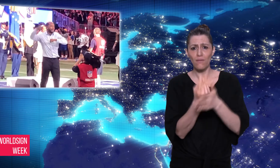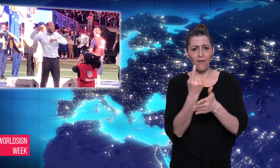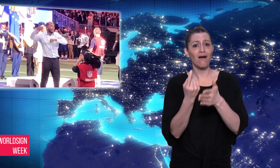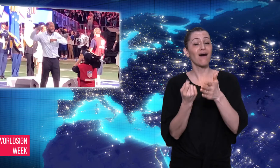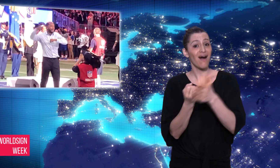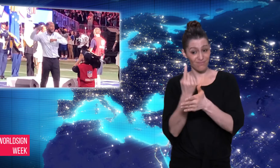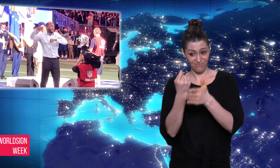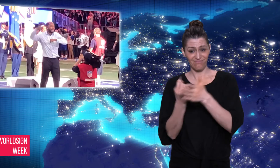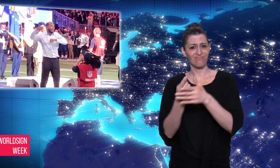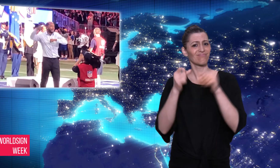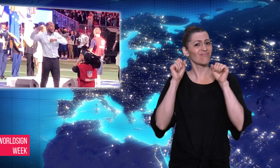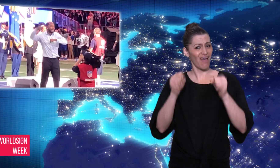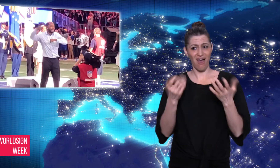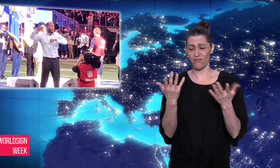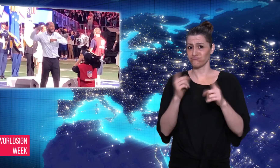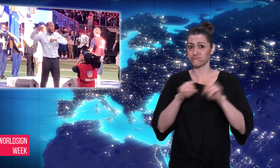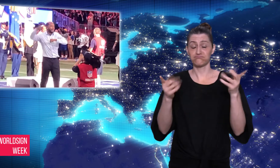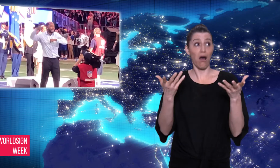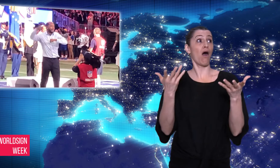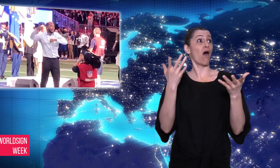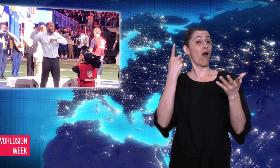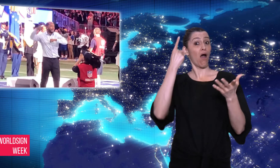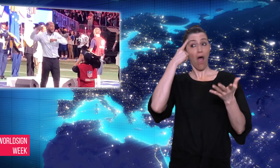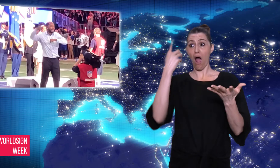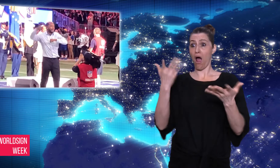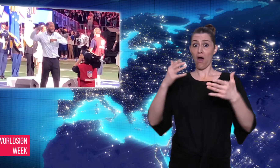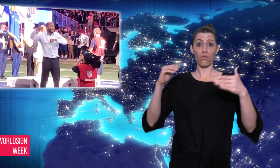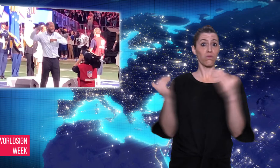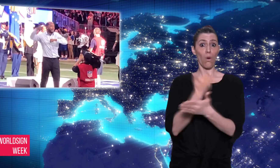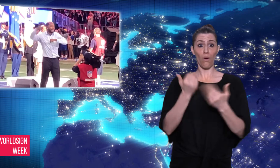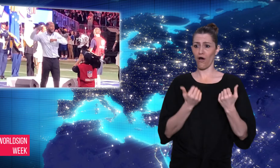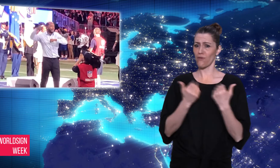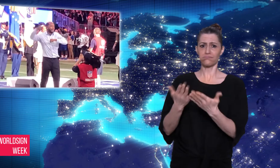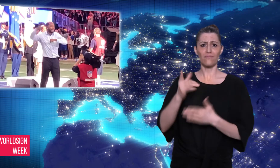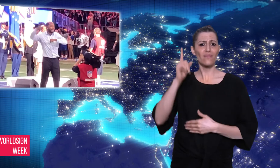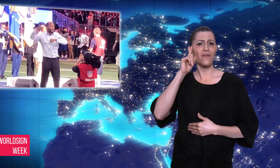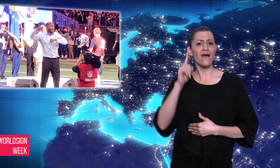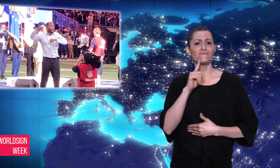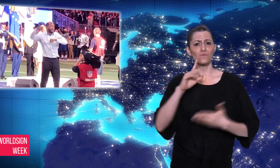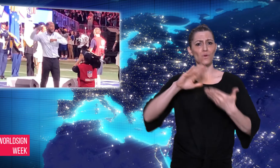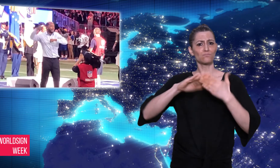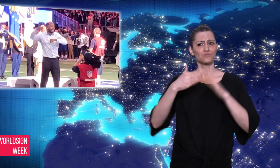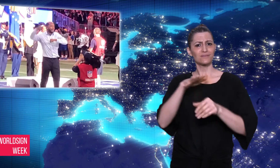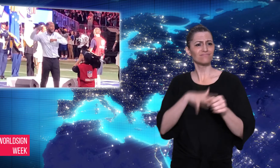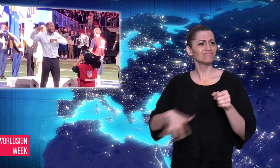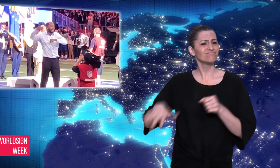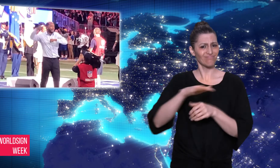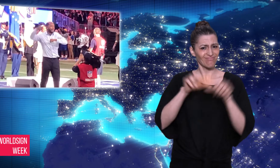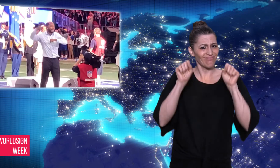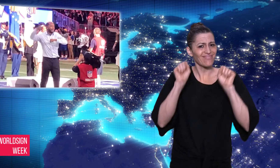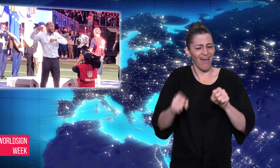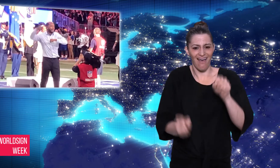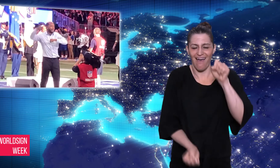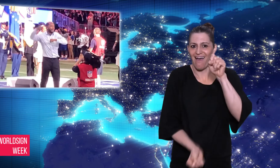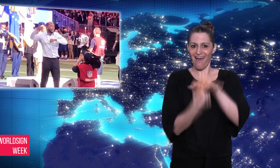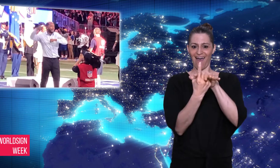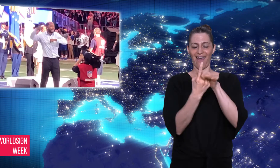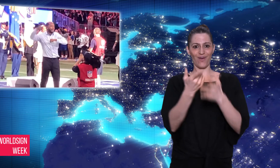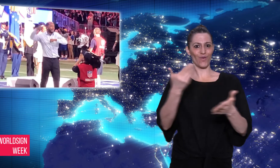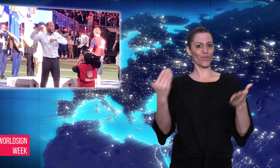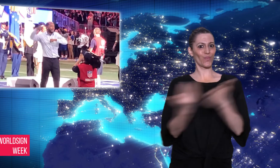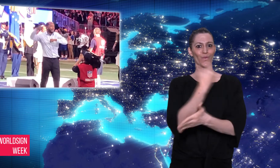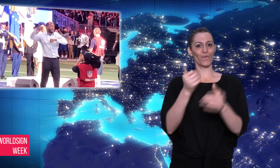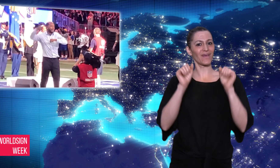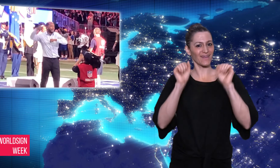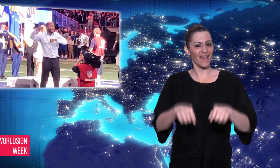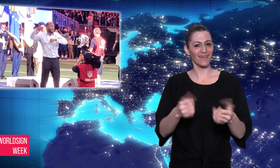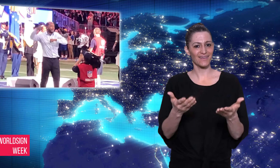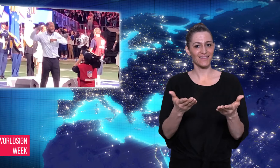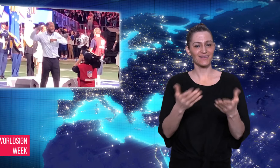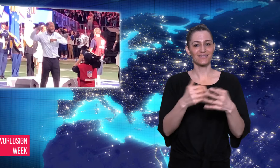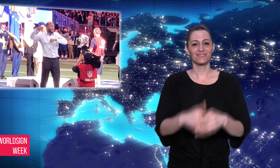opportunity for the Deaf community.